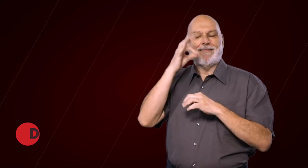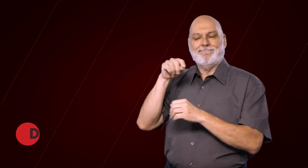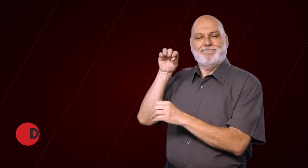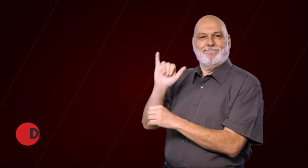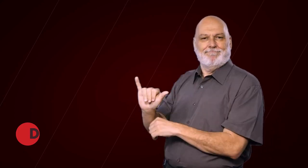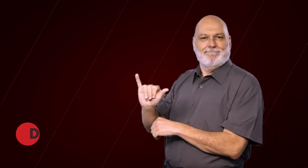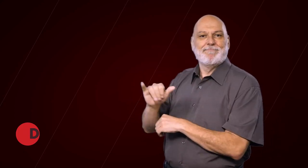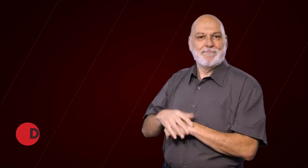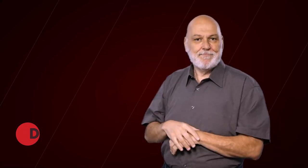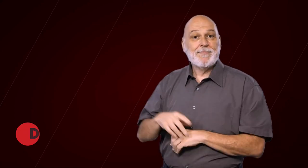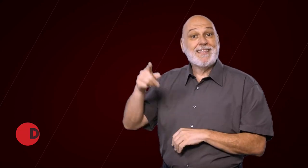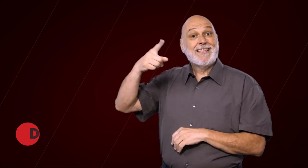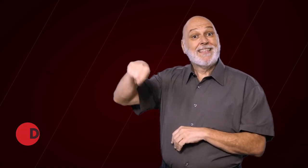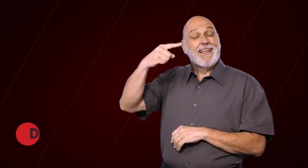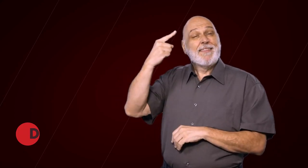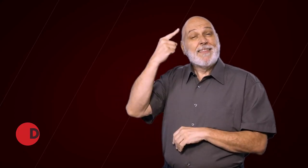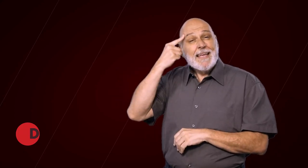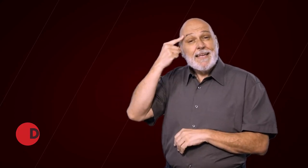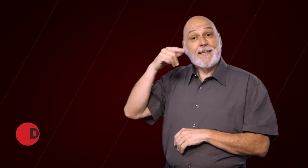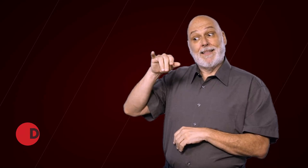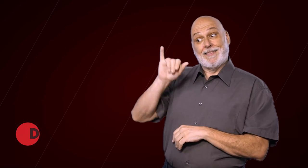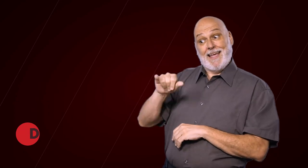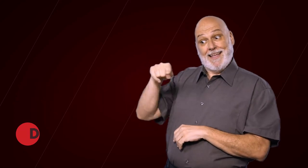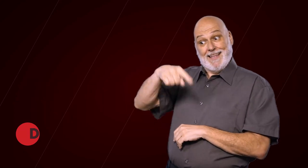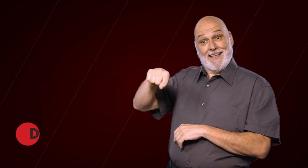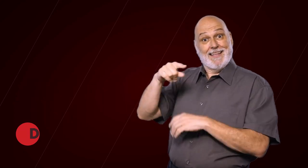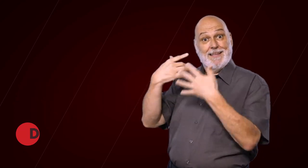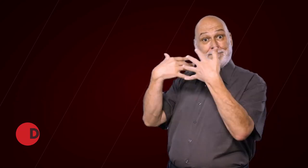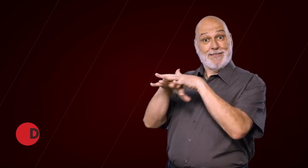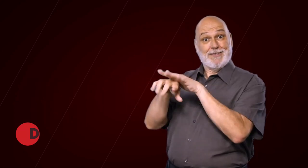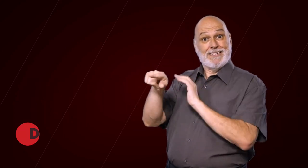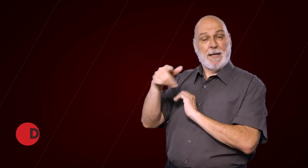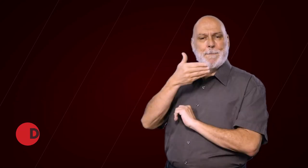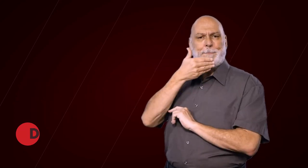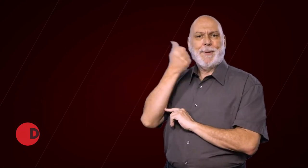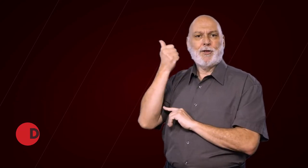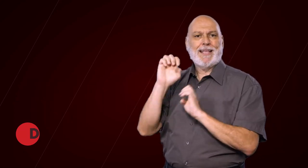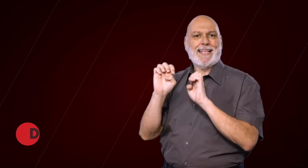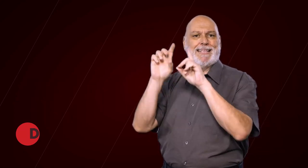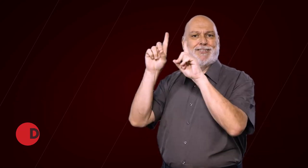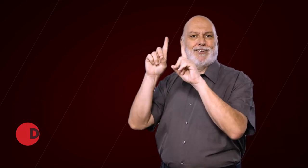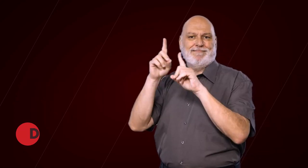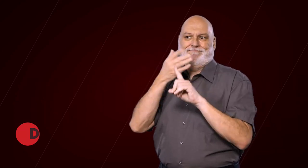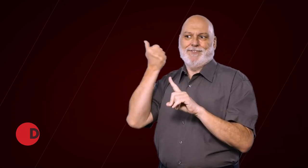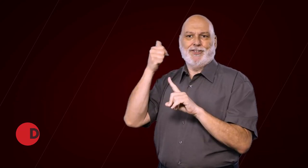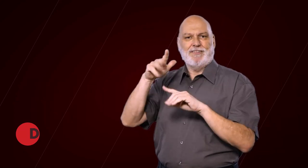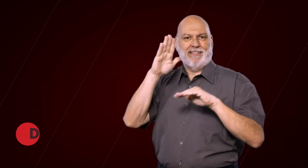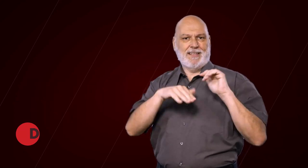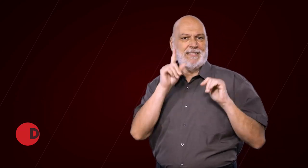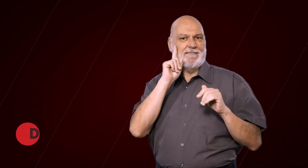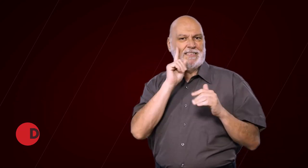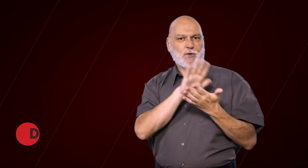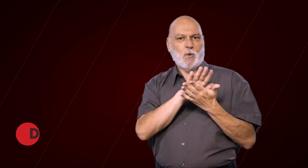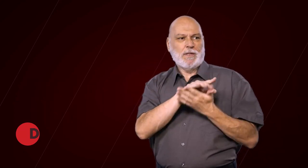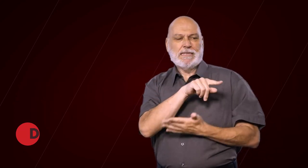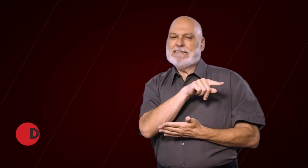They think their children are getting better education there